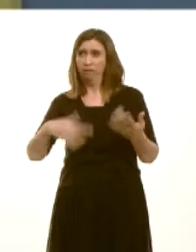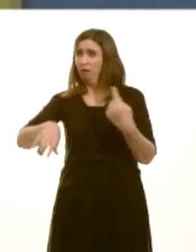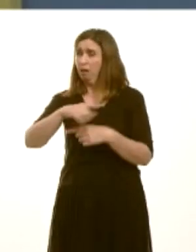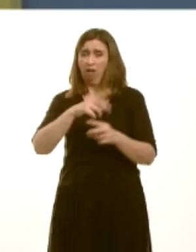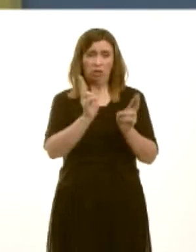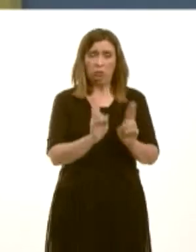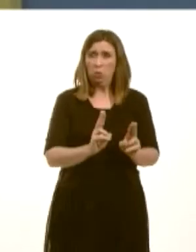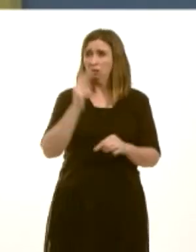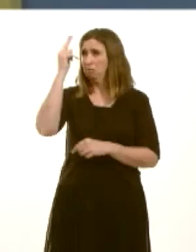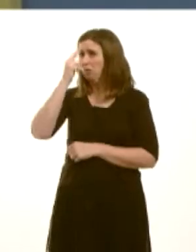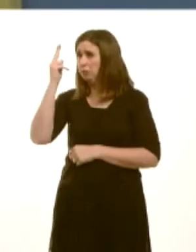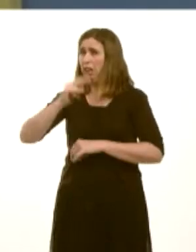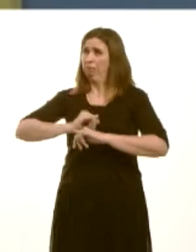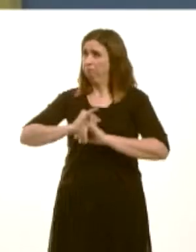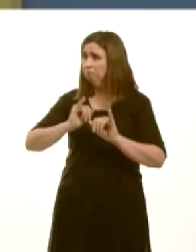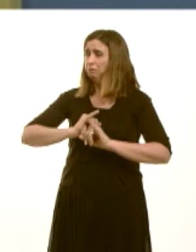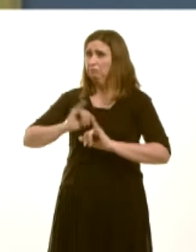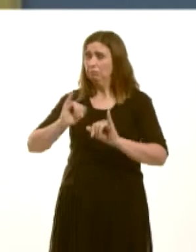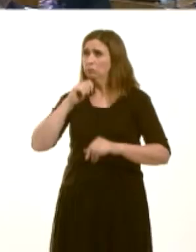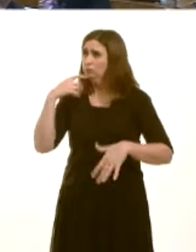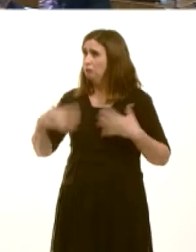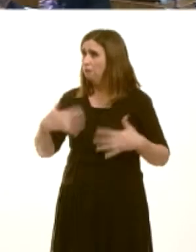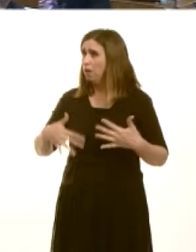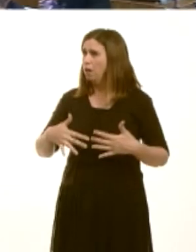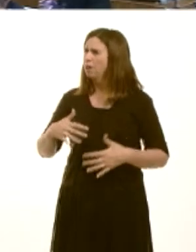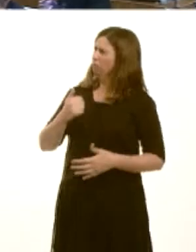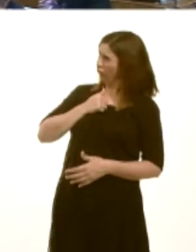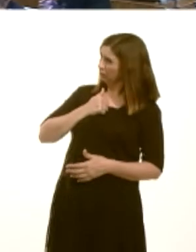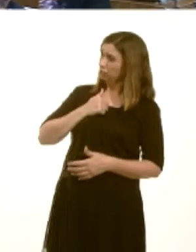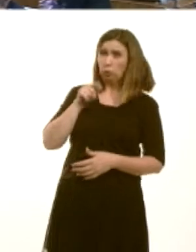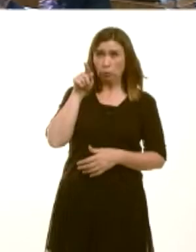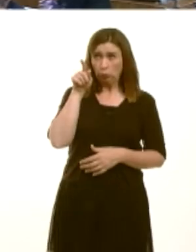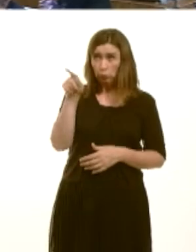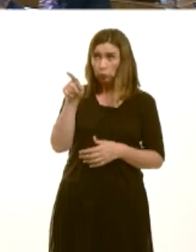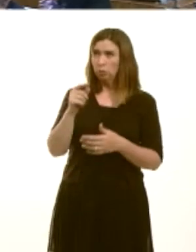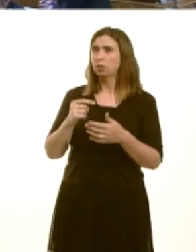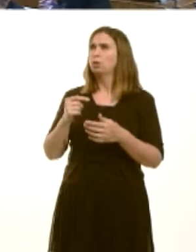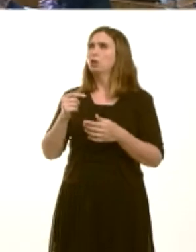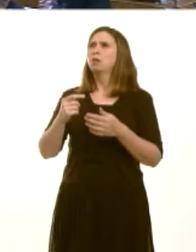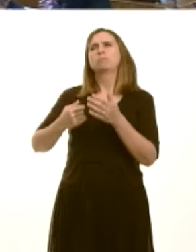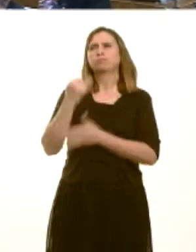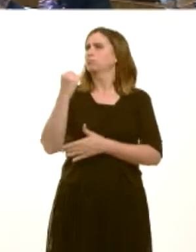hospitals. So, let me just get this straight: you oppose Wales getting parity with Scotland